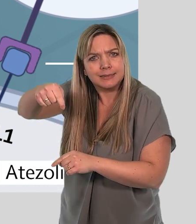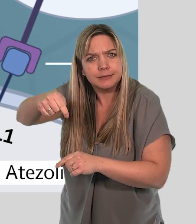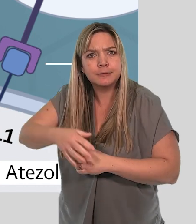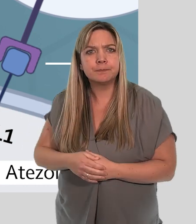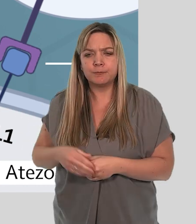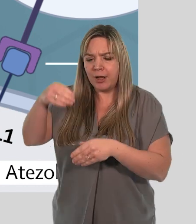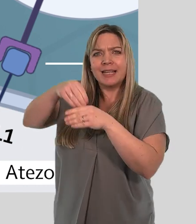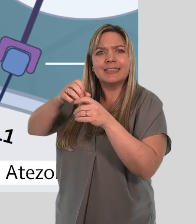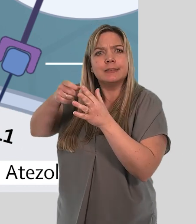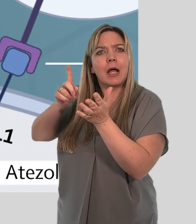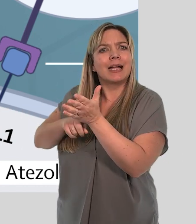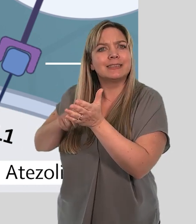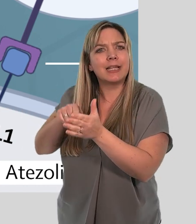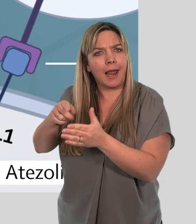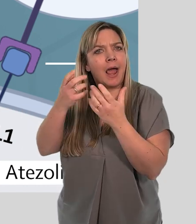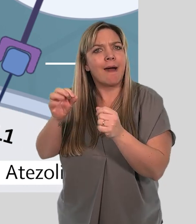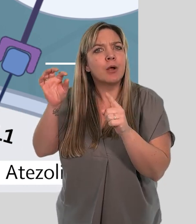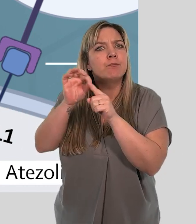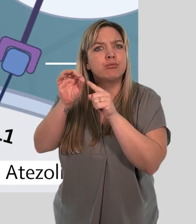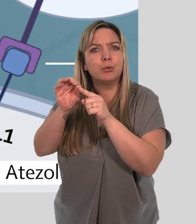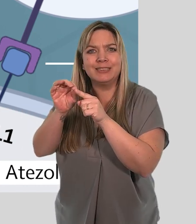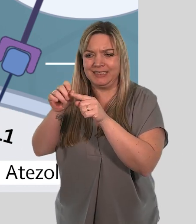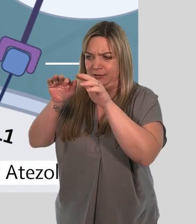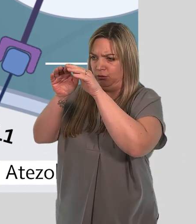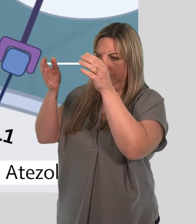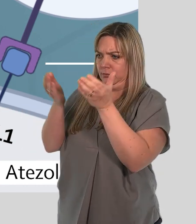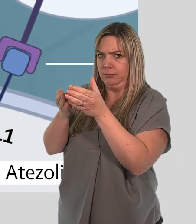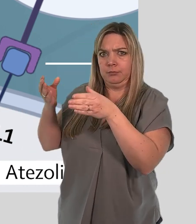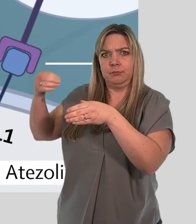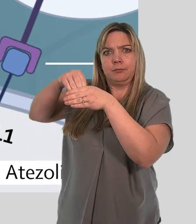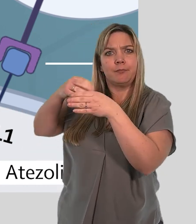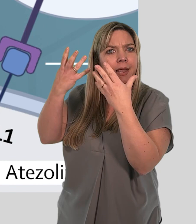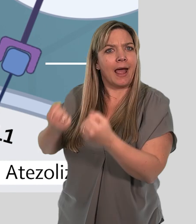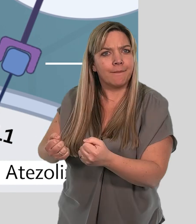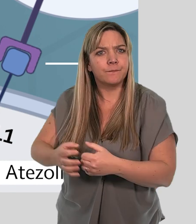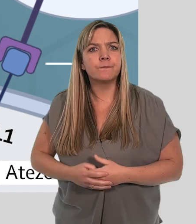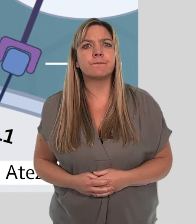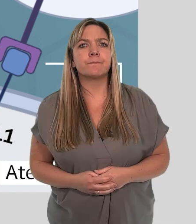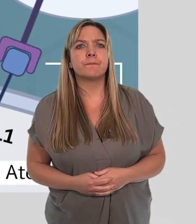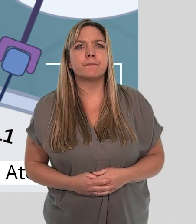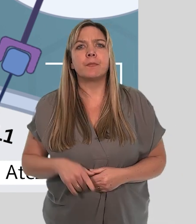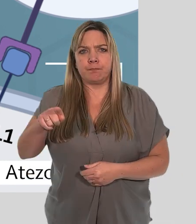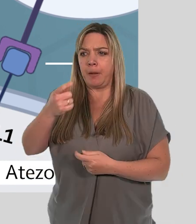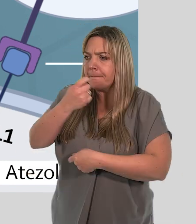work by blocking proteins that sit at the cell surface and drive intracellular processes that